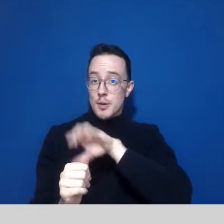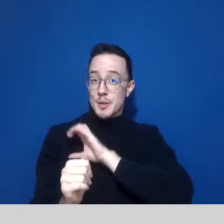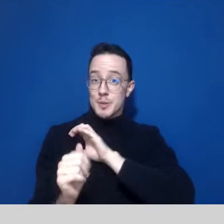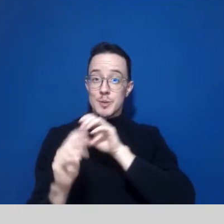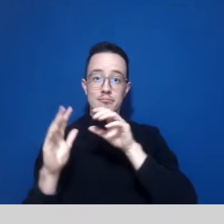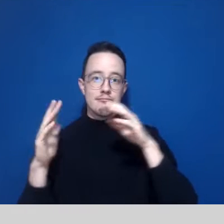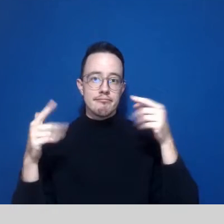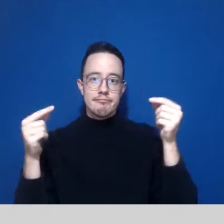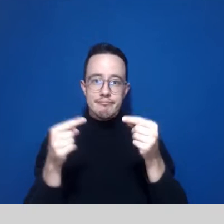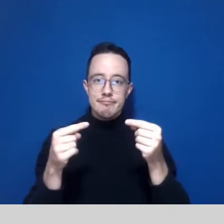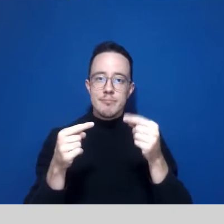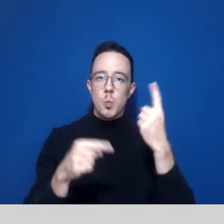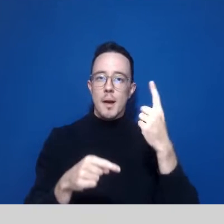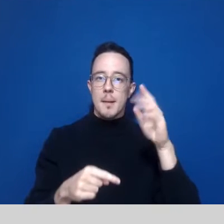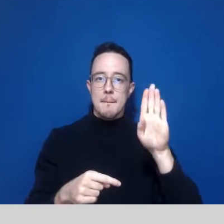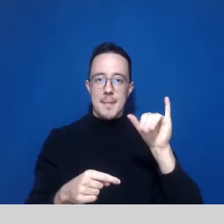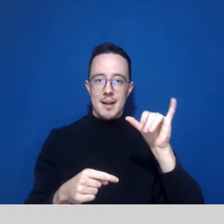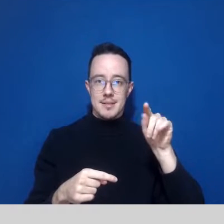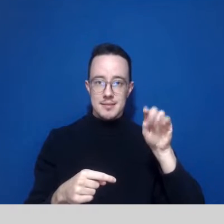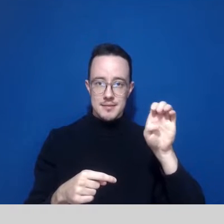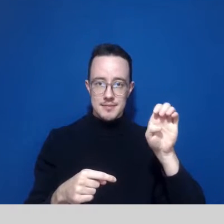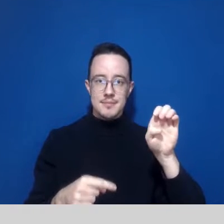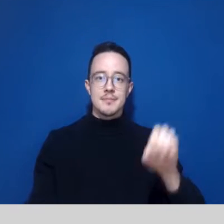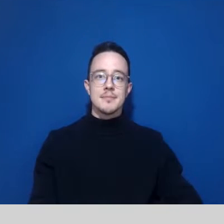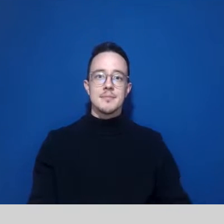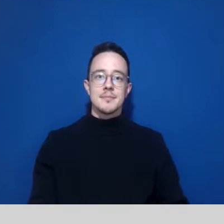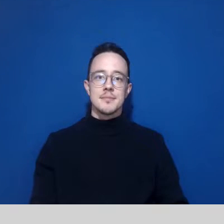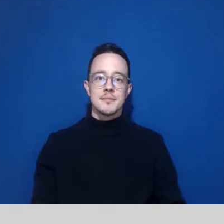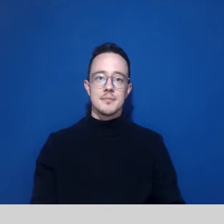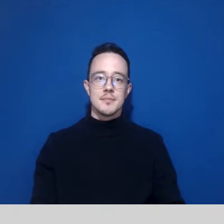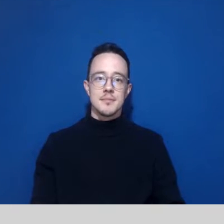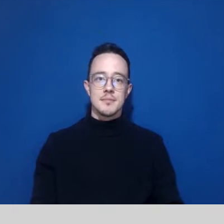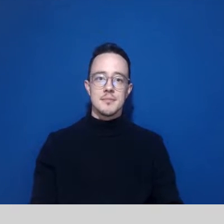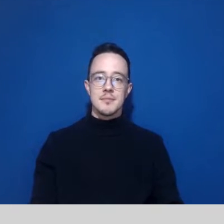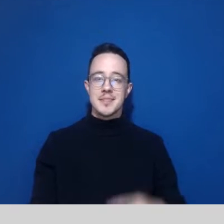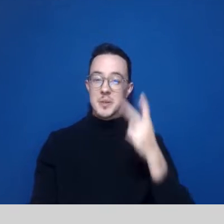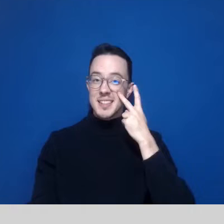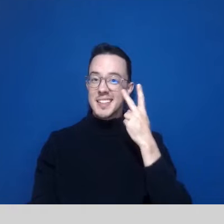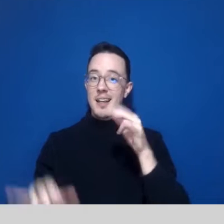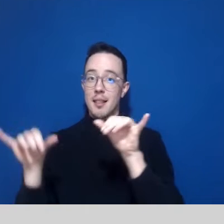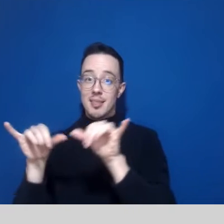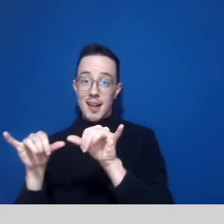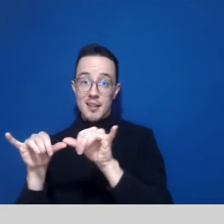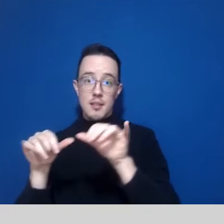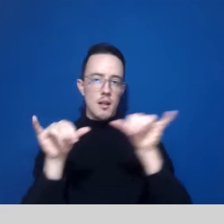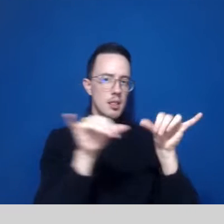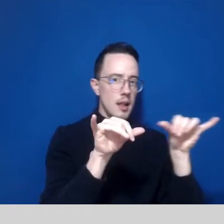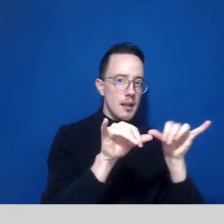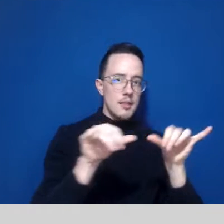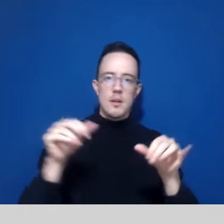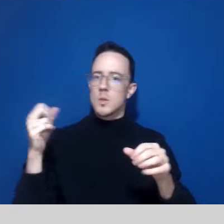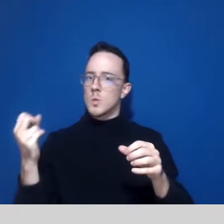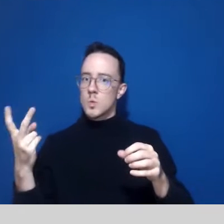And each character corresponds to one byte. So you see the length of both chains